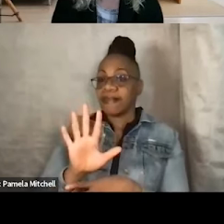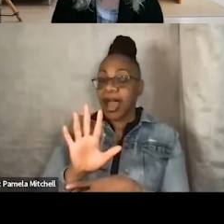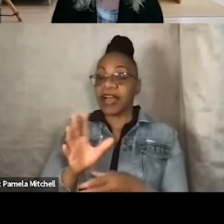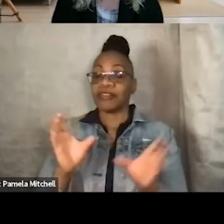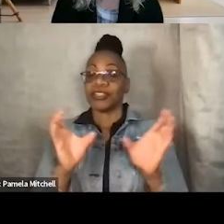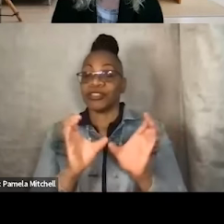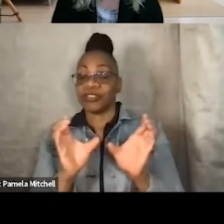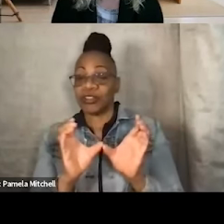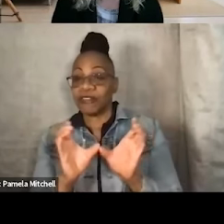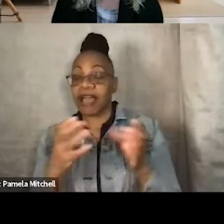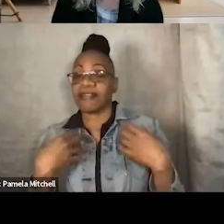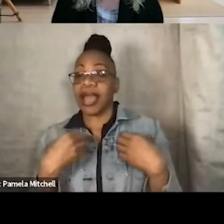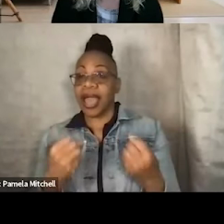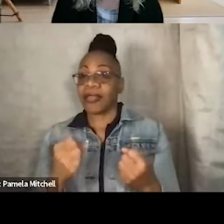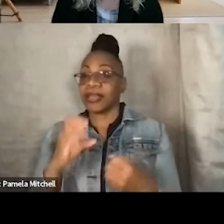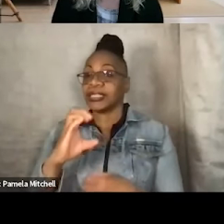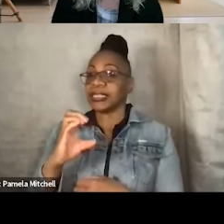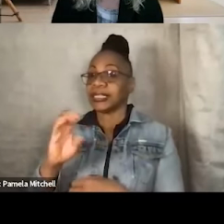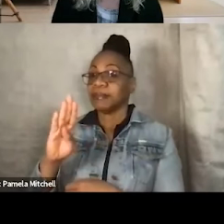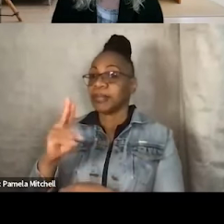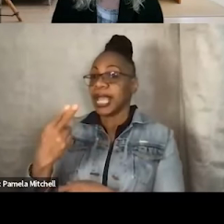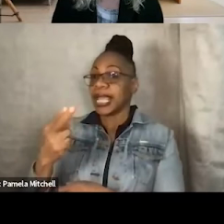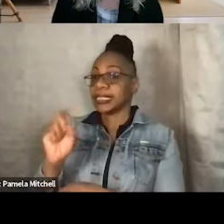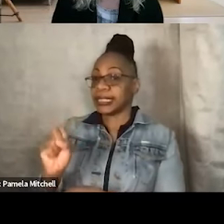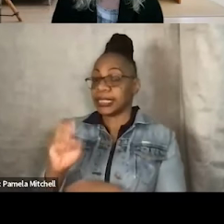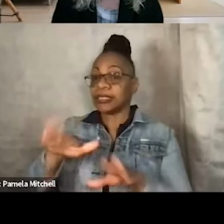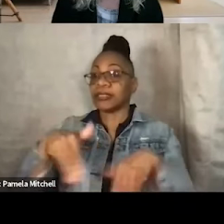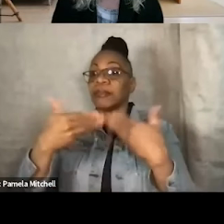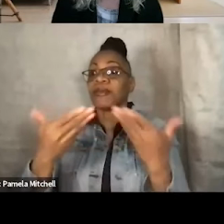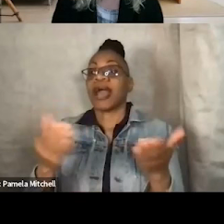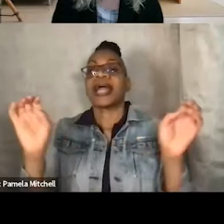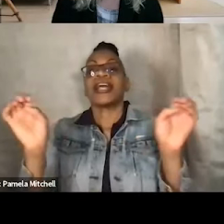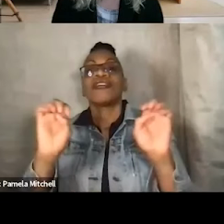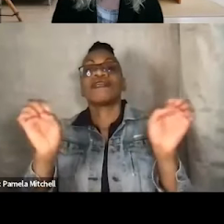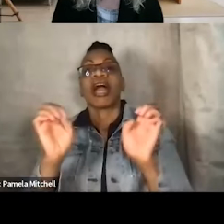or CCBHCs, providing crisis services, including mobile crisis response.